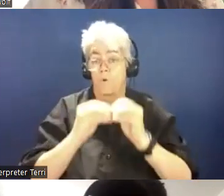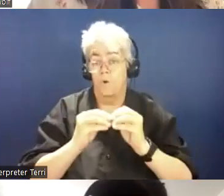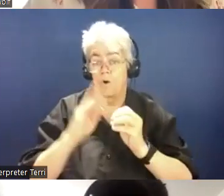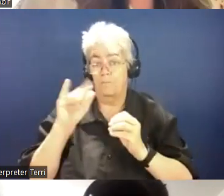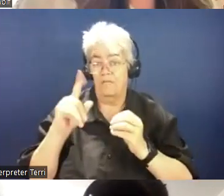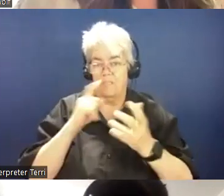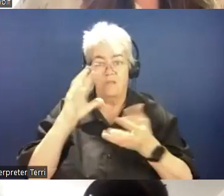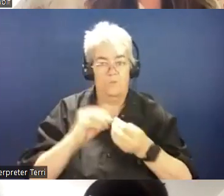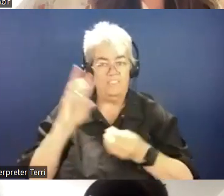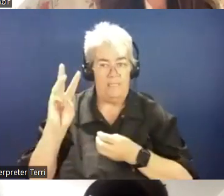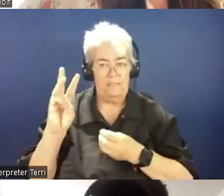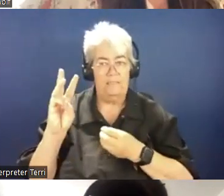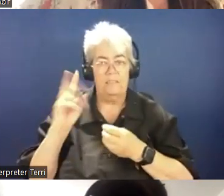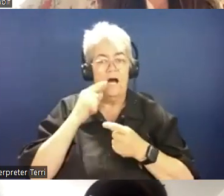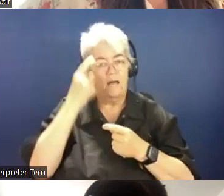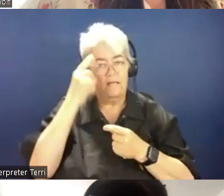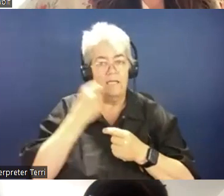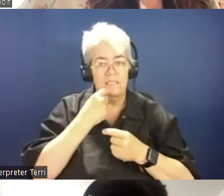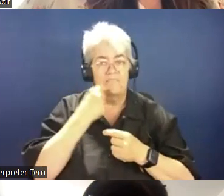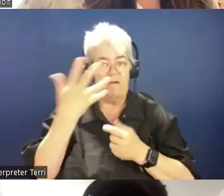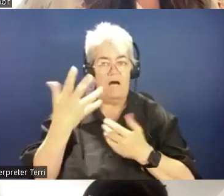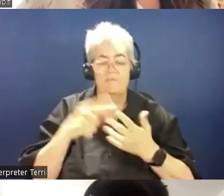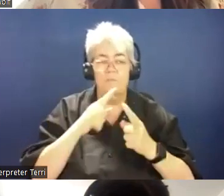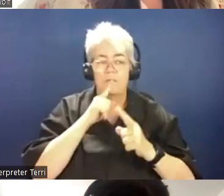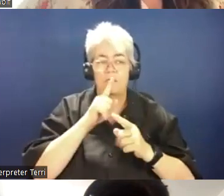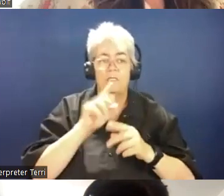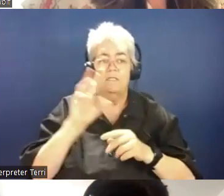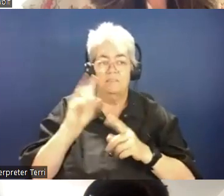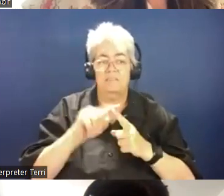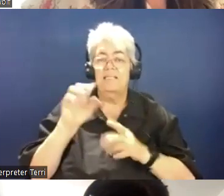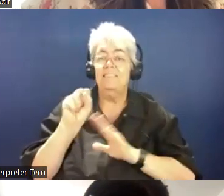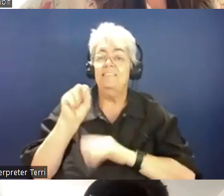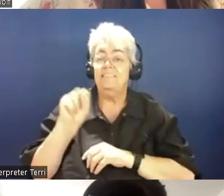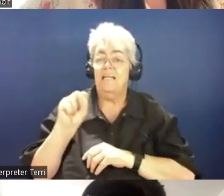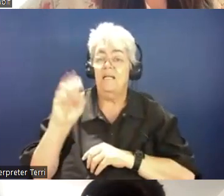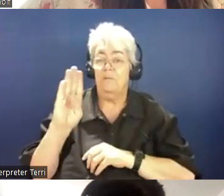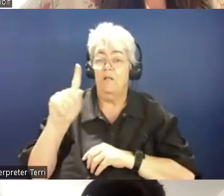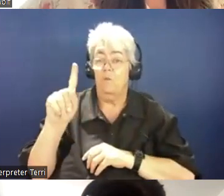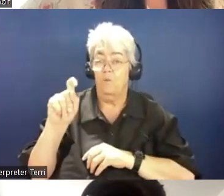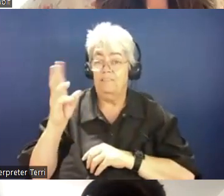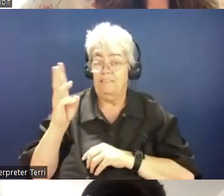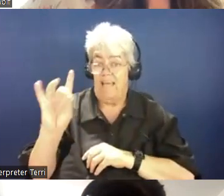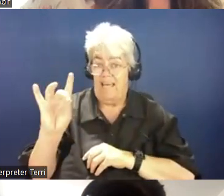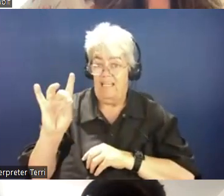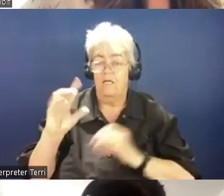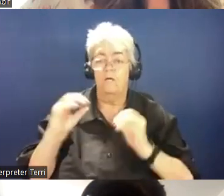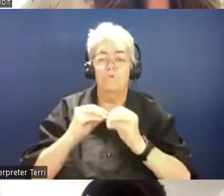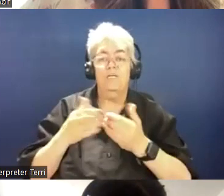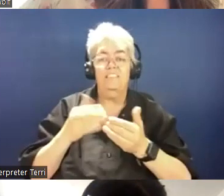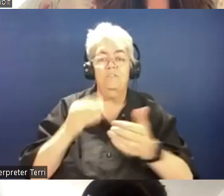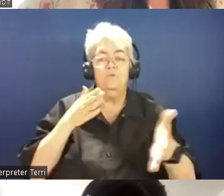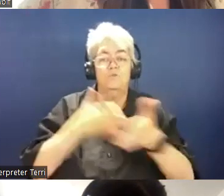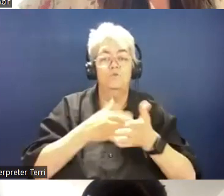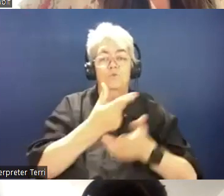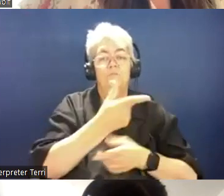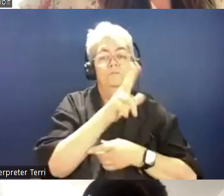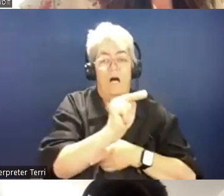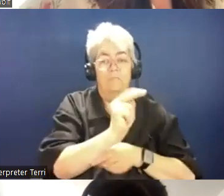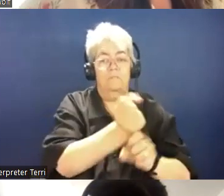But Senate Bill 168 made it easier to sue gun manufacturers. This is something